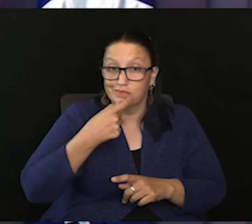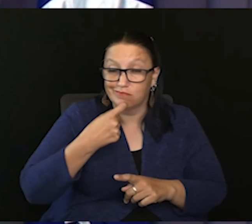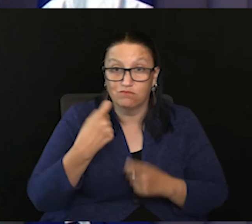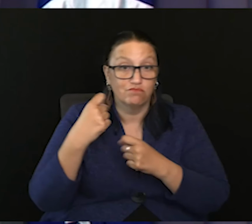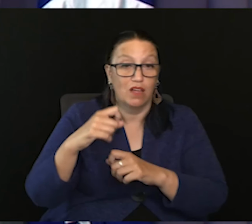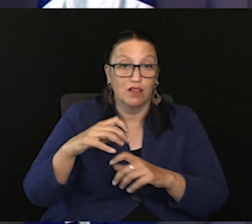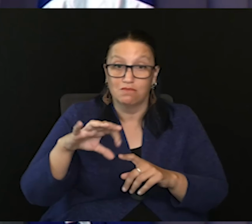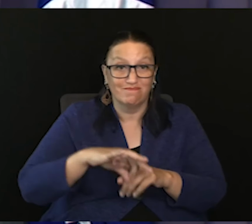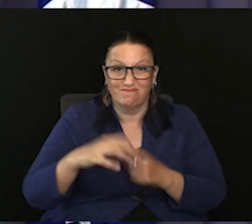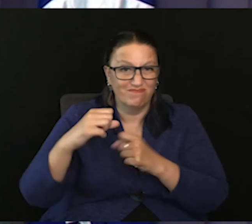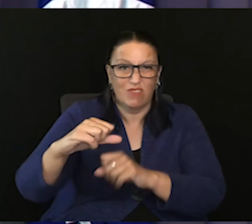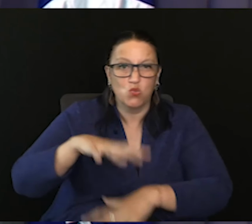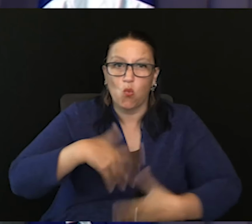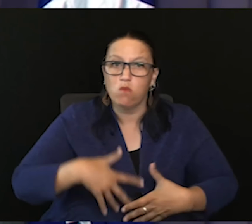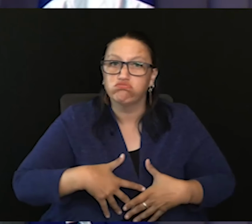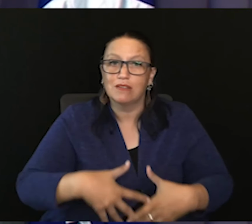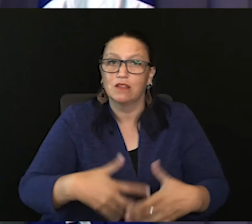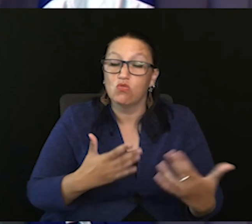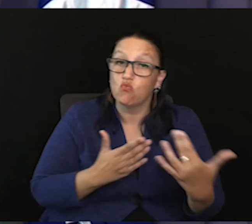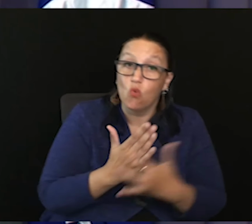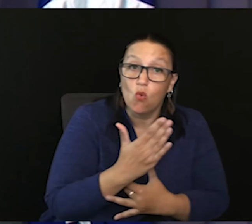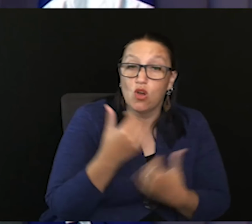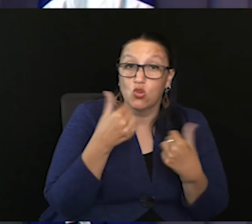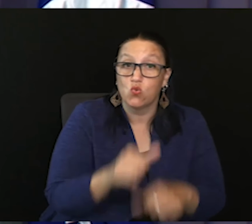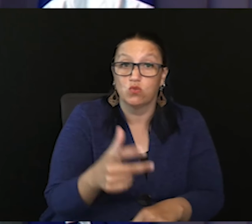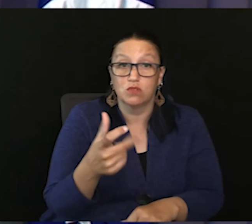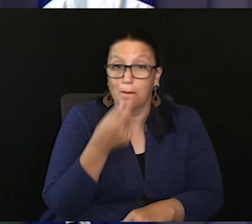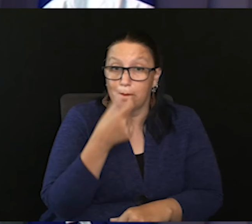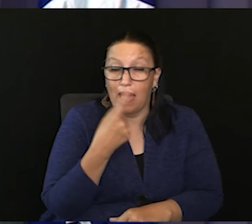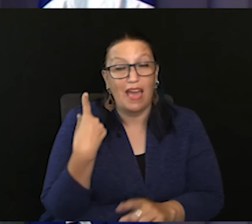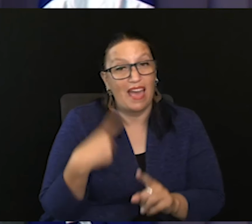during and after the use because there hasn't been testing of